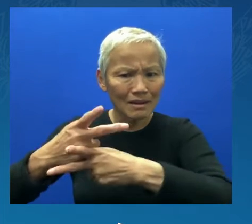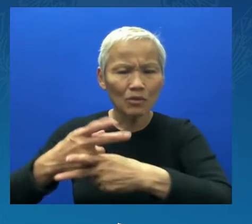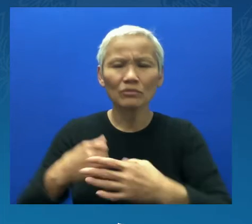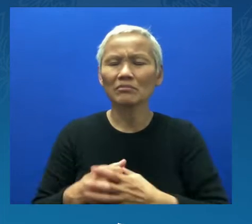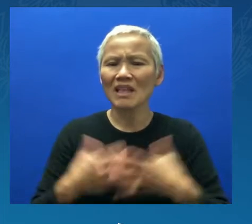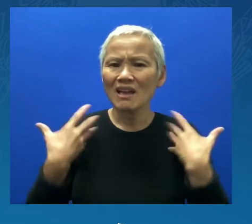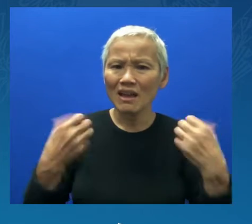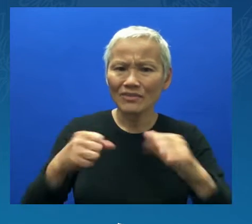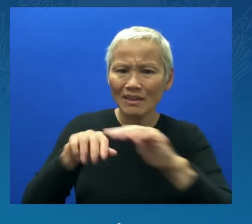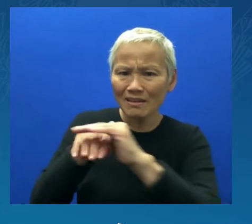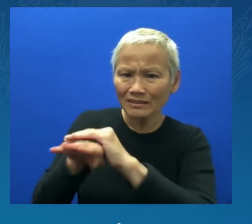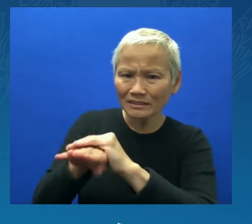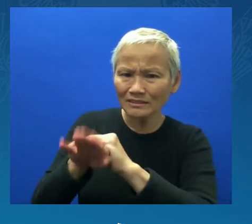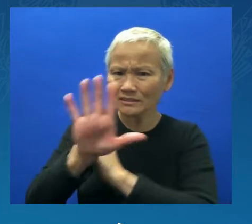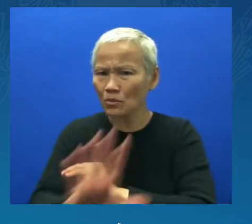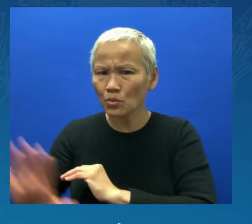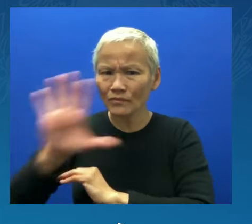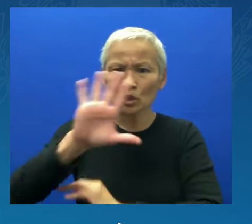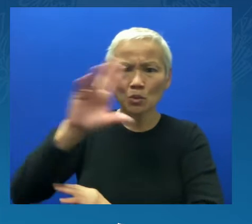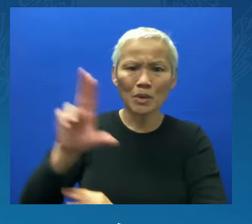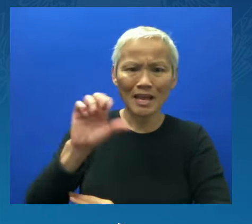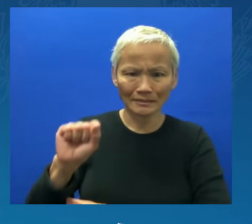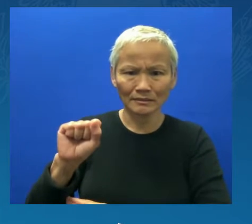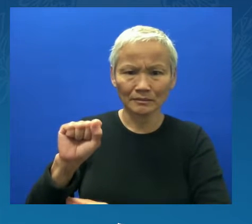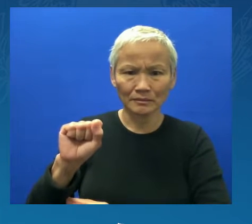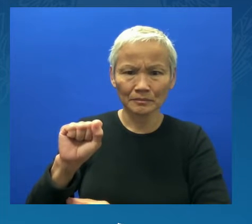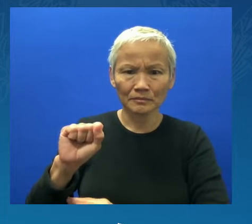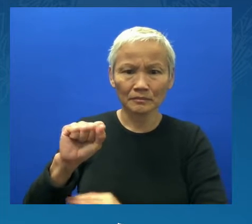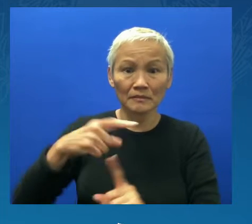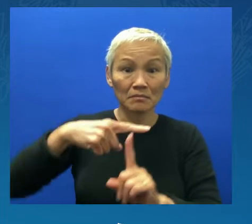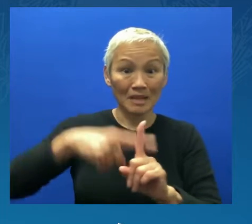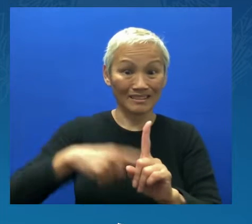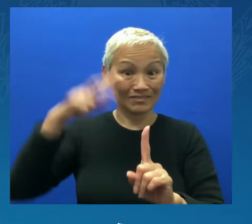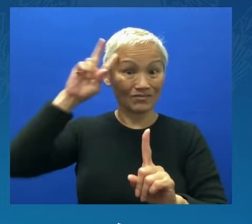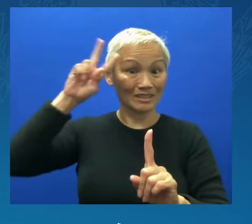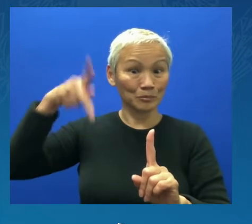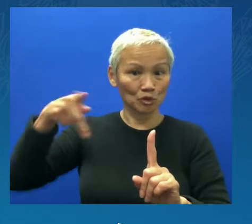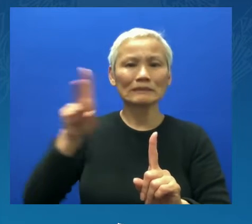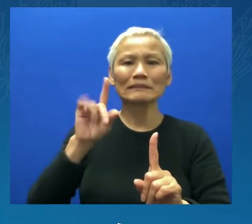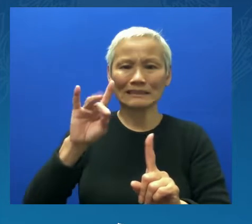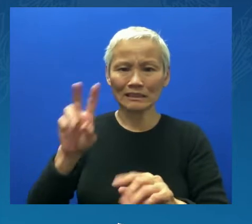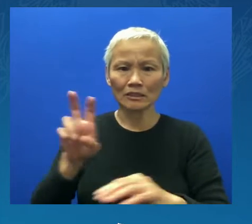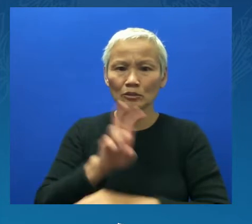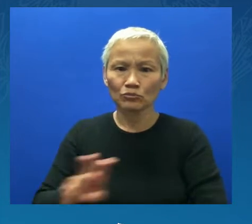And this month, Vice President Harris has traveled to Connecticut, Texas, California and Minnesota,